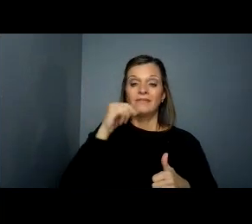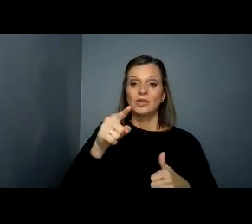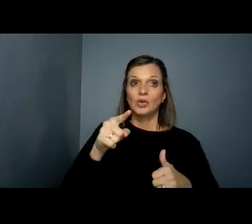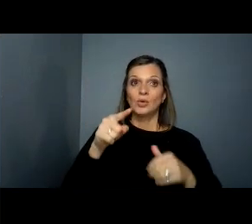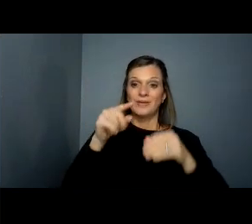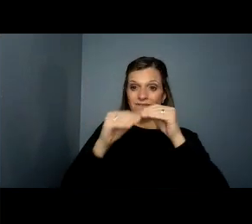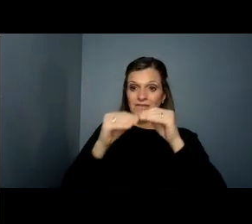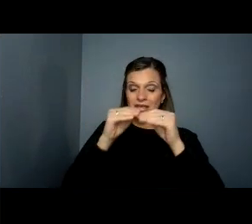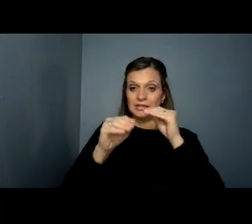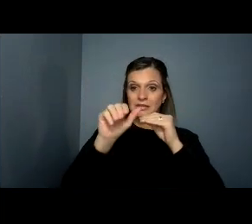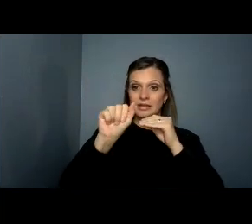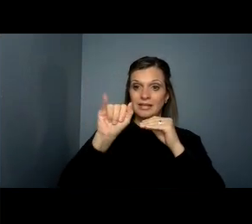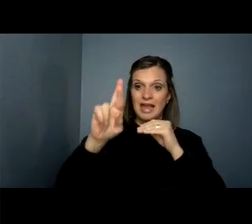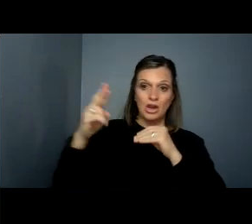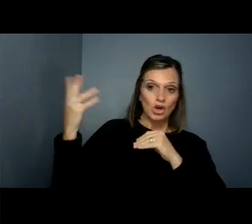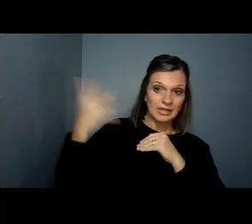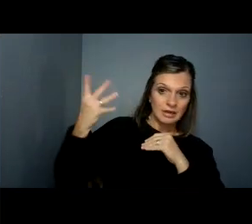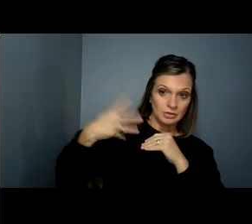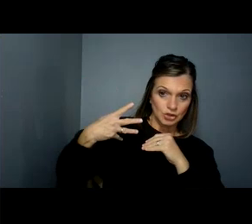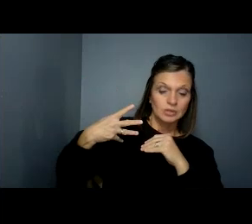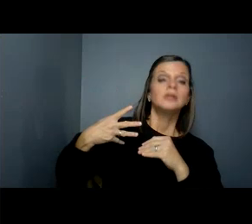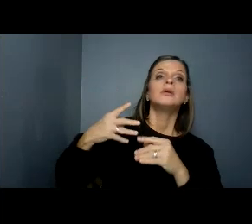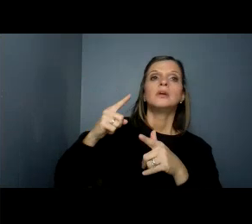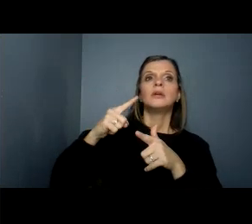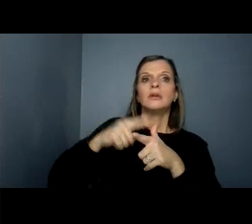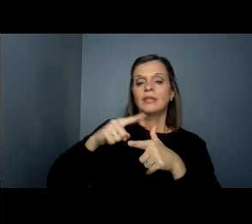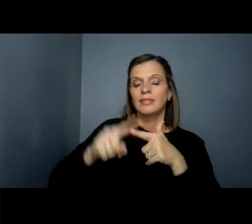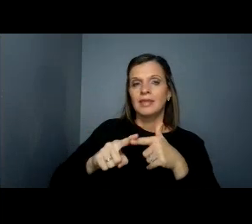The actual sensory loss is. It doesn't mean it's going to